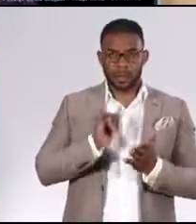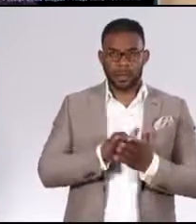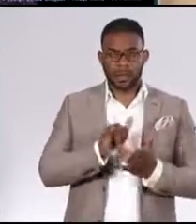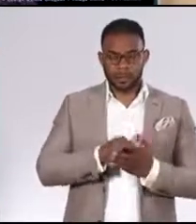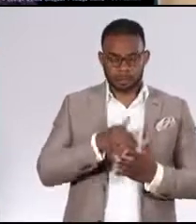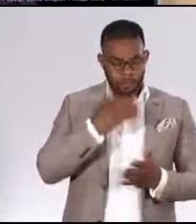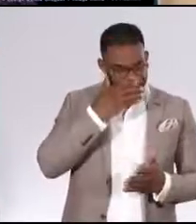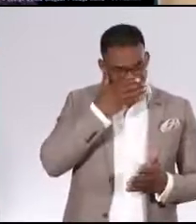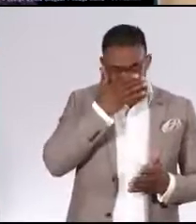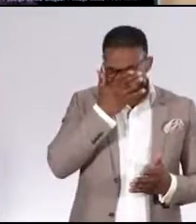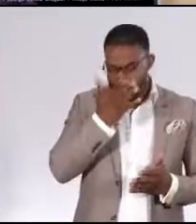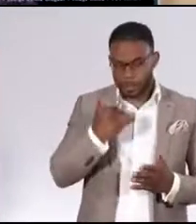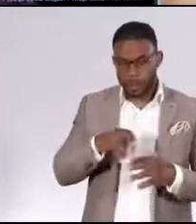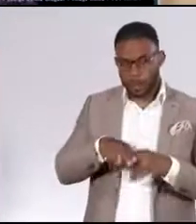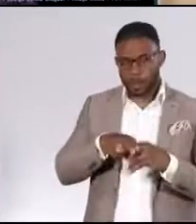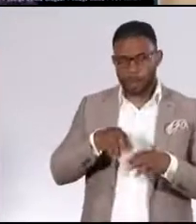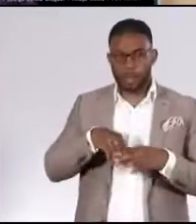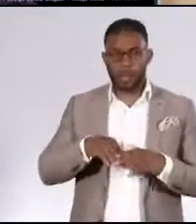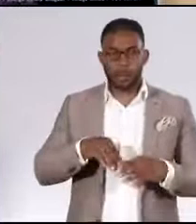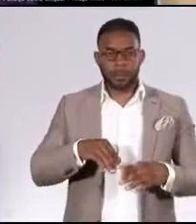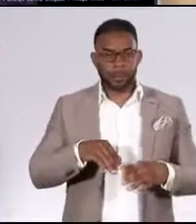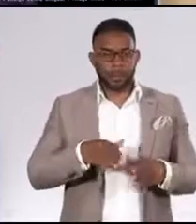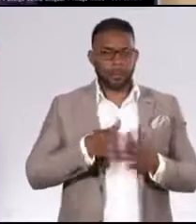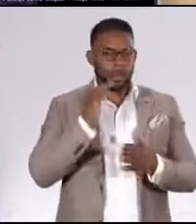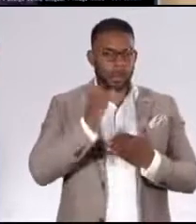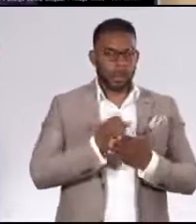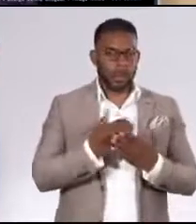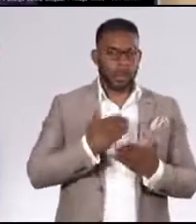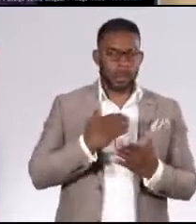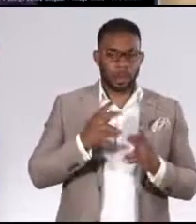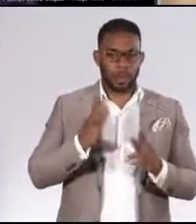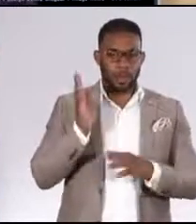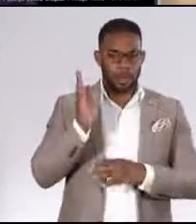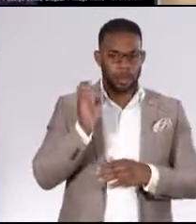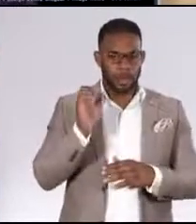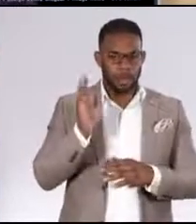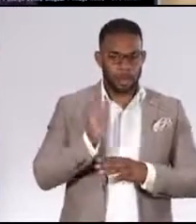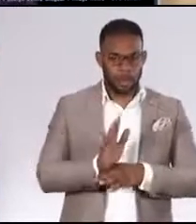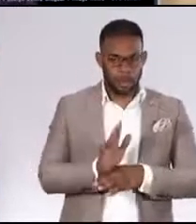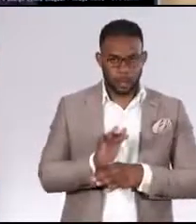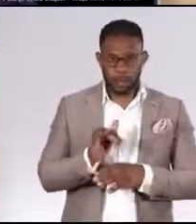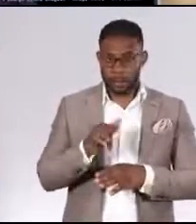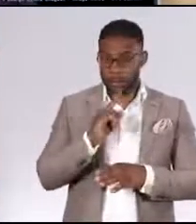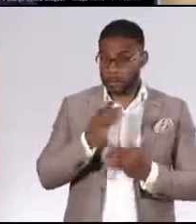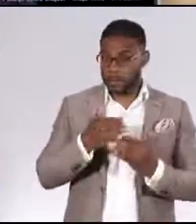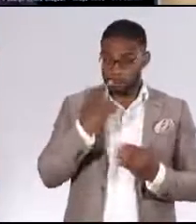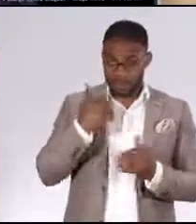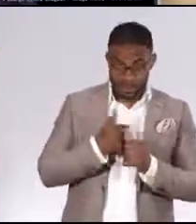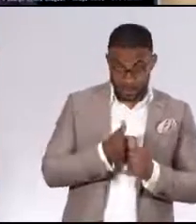I started to ask for the script before the presentation of the film, so it will be easier for me to follow.